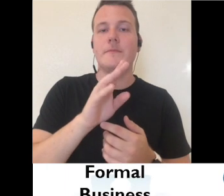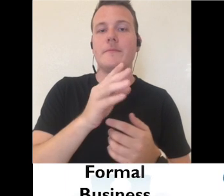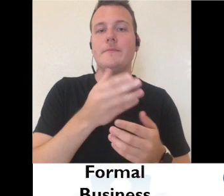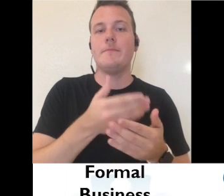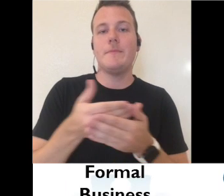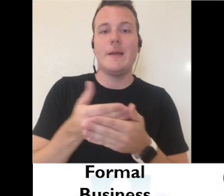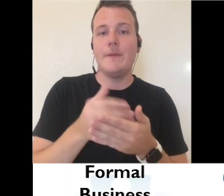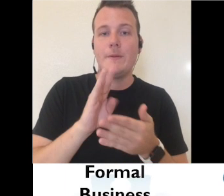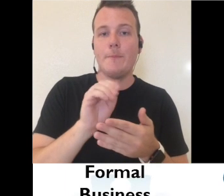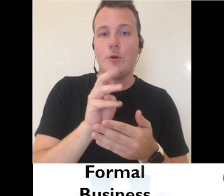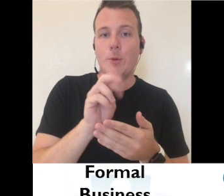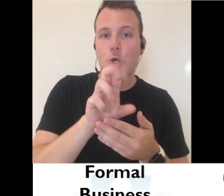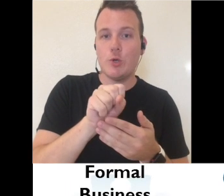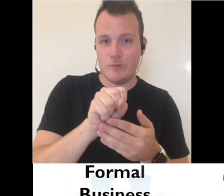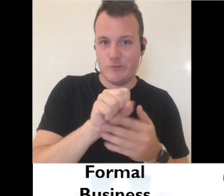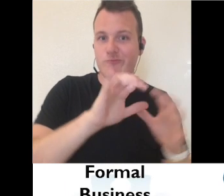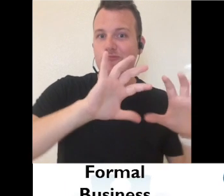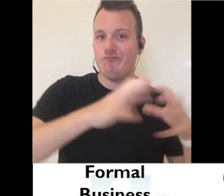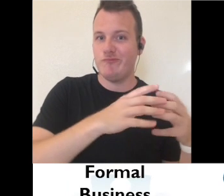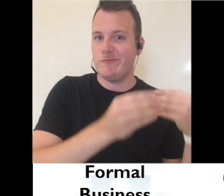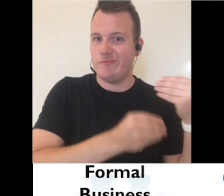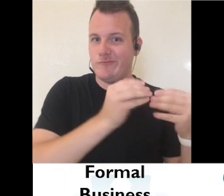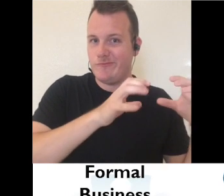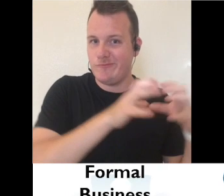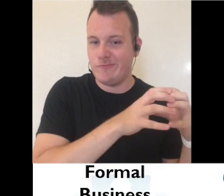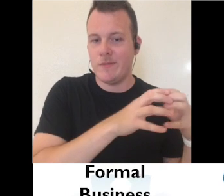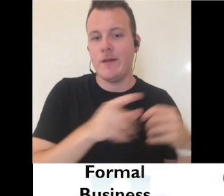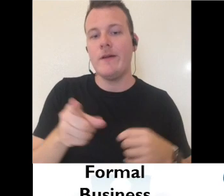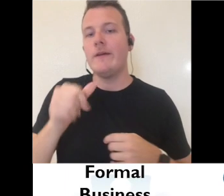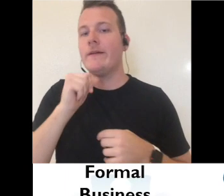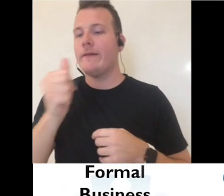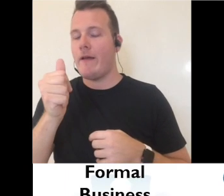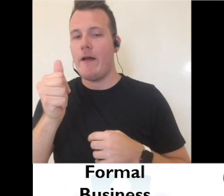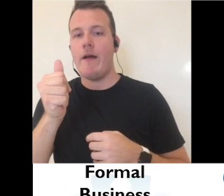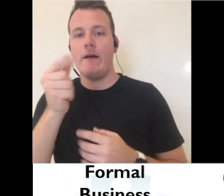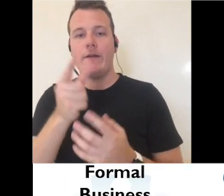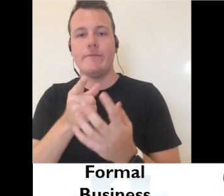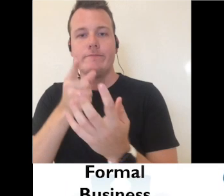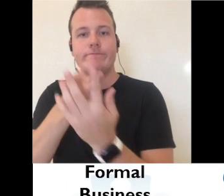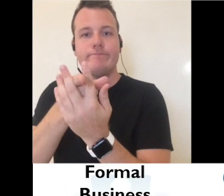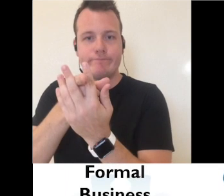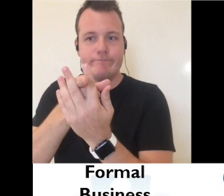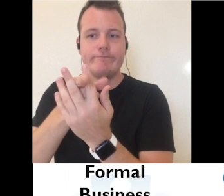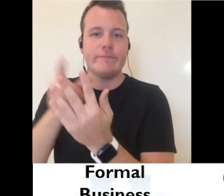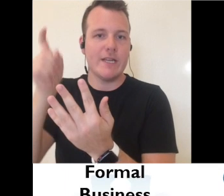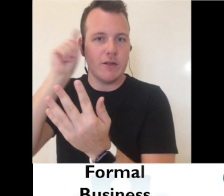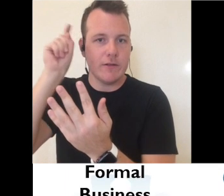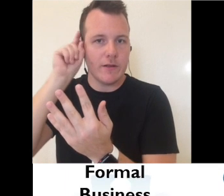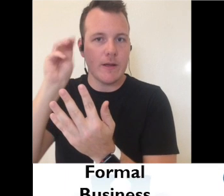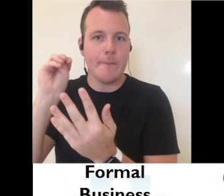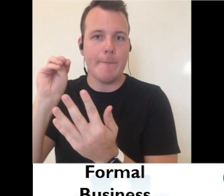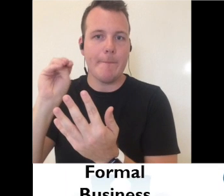things look at current trends and a future outlook of where practices going.